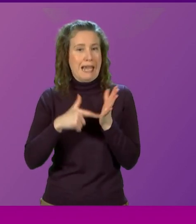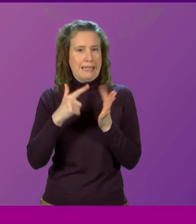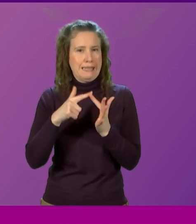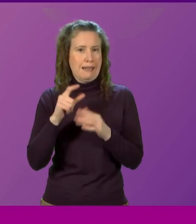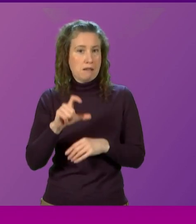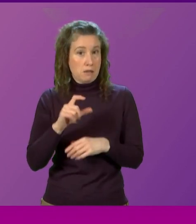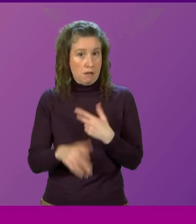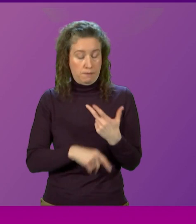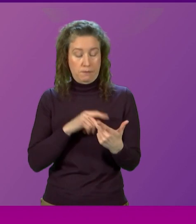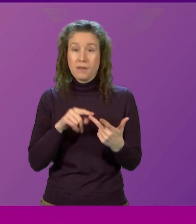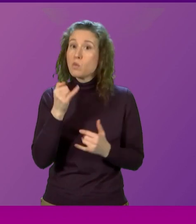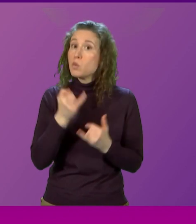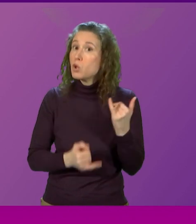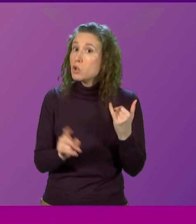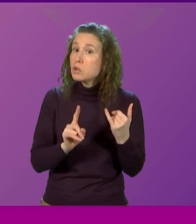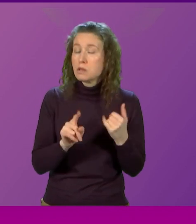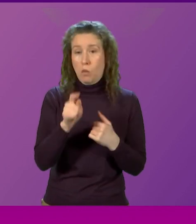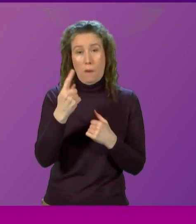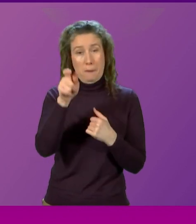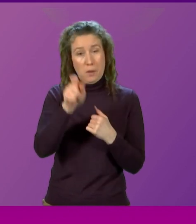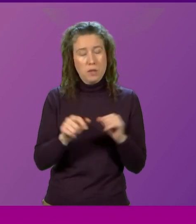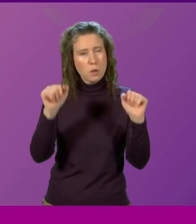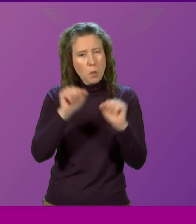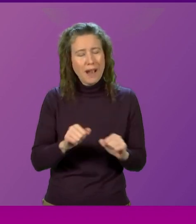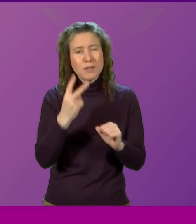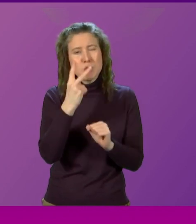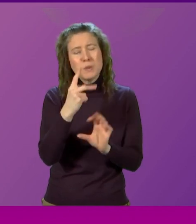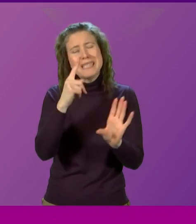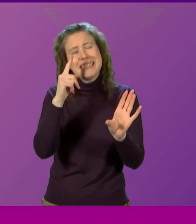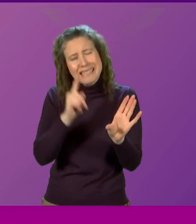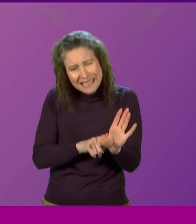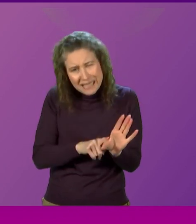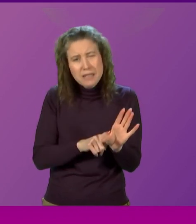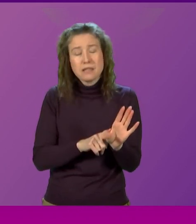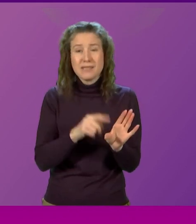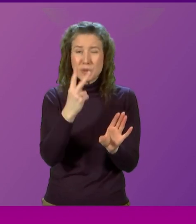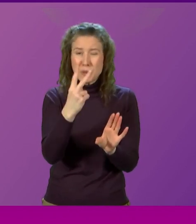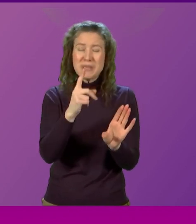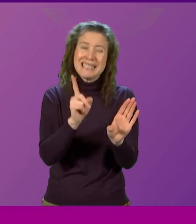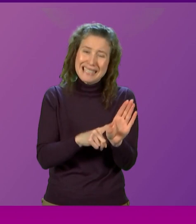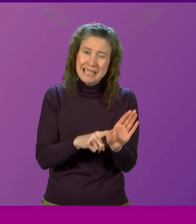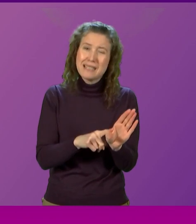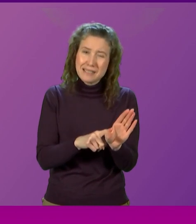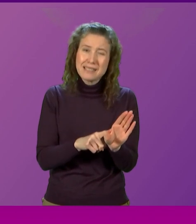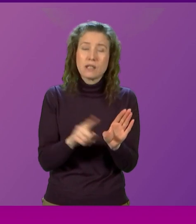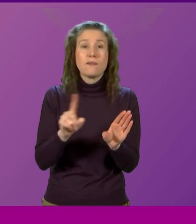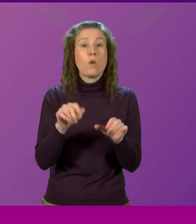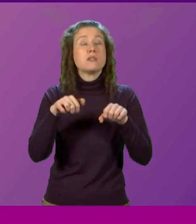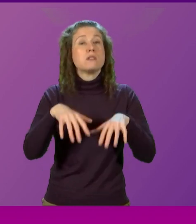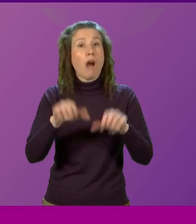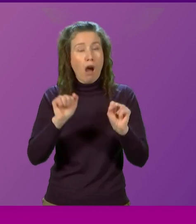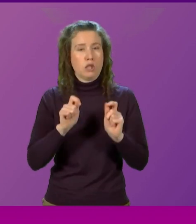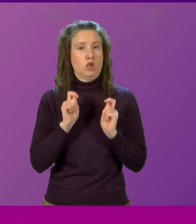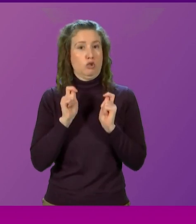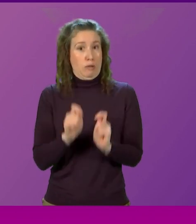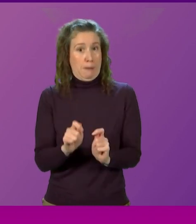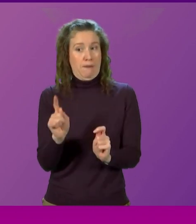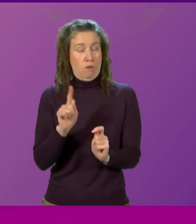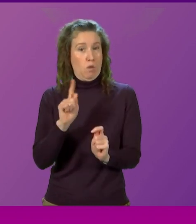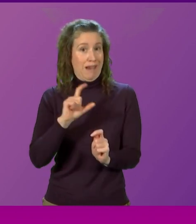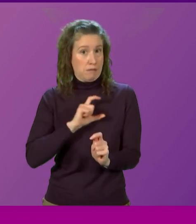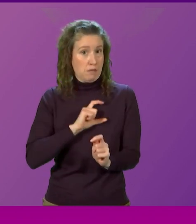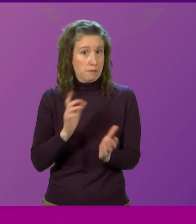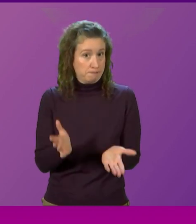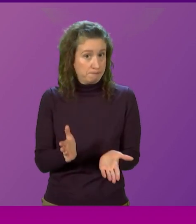and that, worst of all, someone has waited two years to start their treatment for cancer.